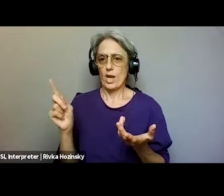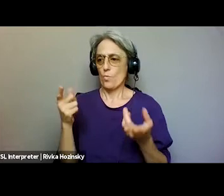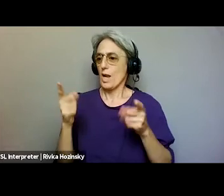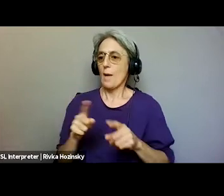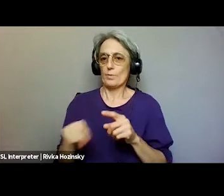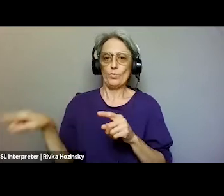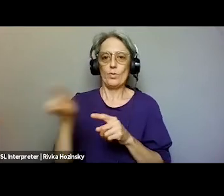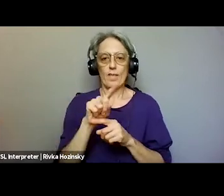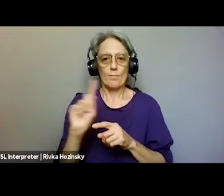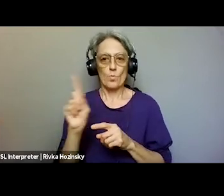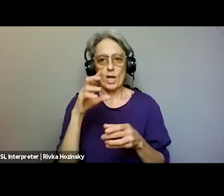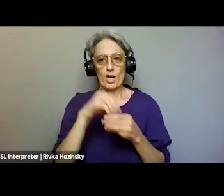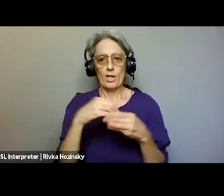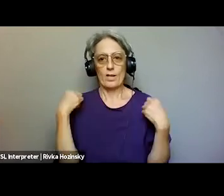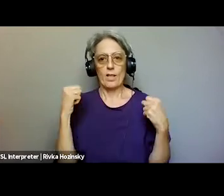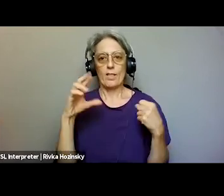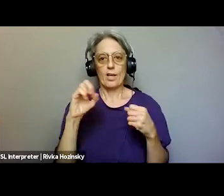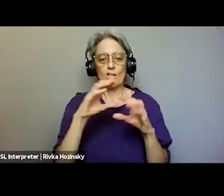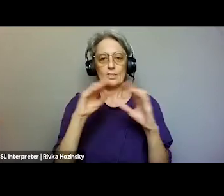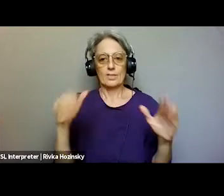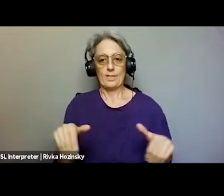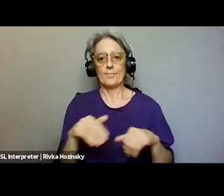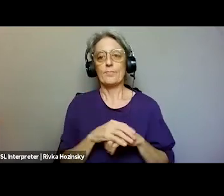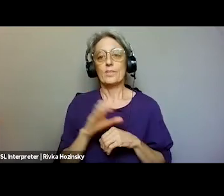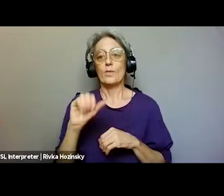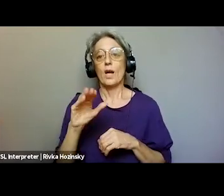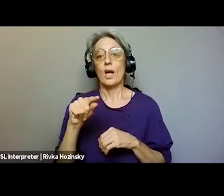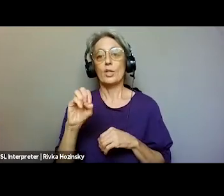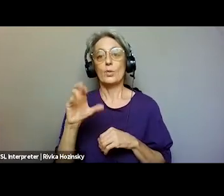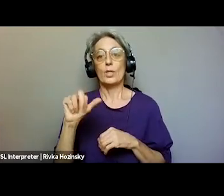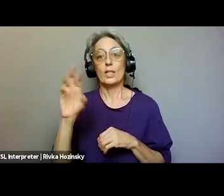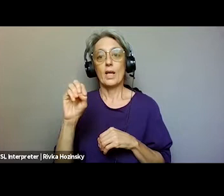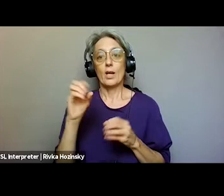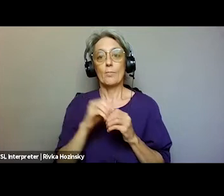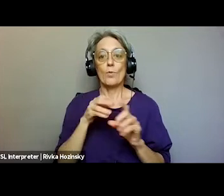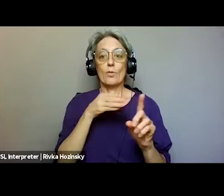that there is higher use of acute care again suggesting gaps in routine care for individuals